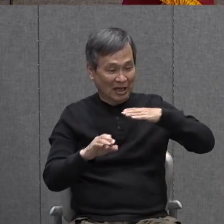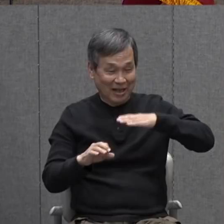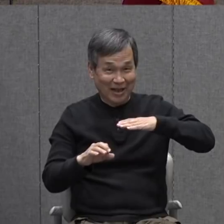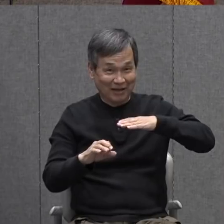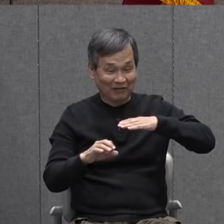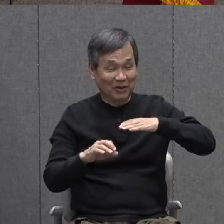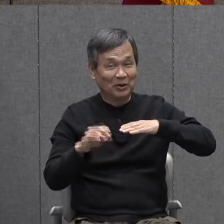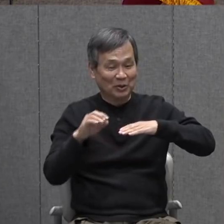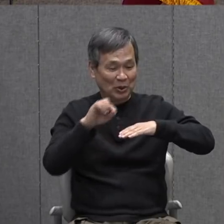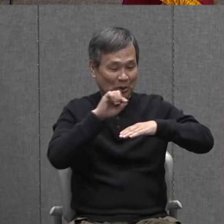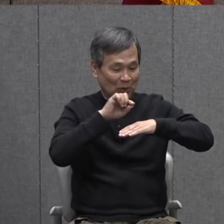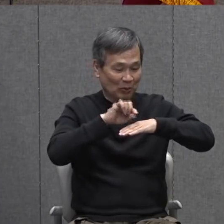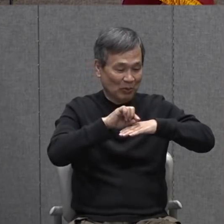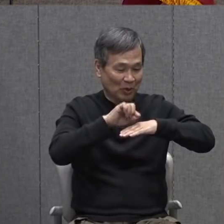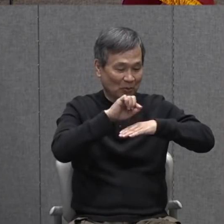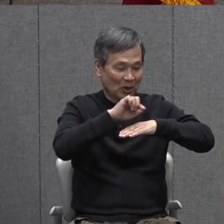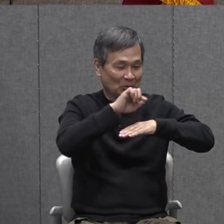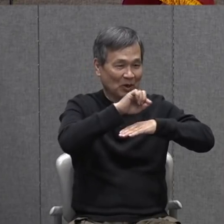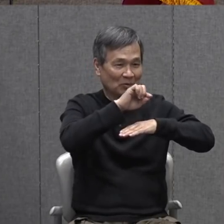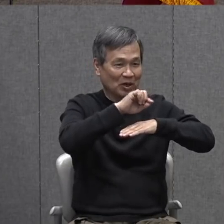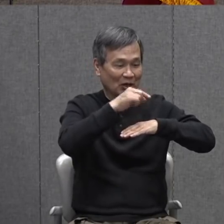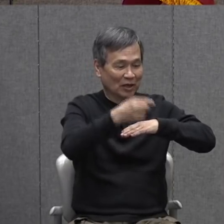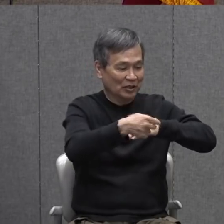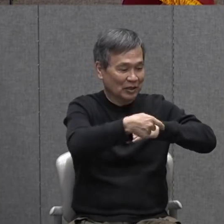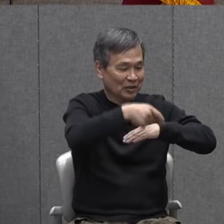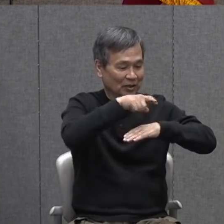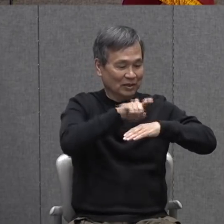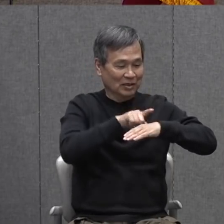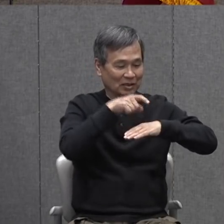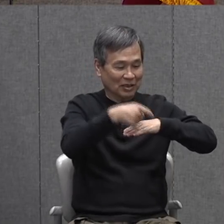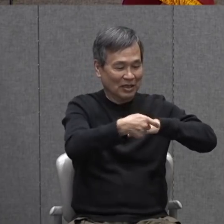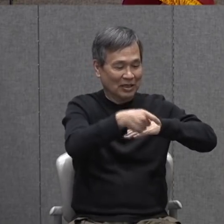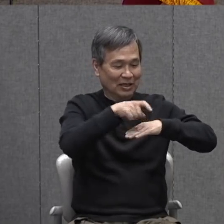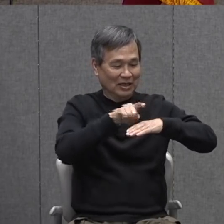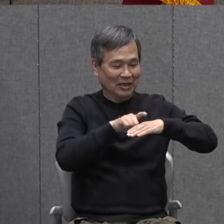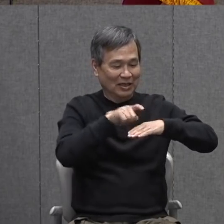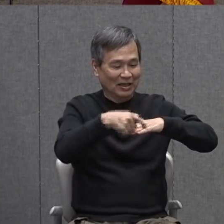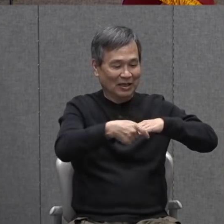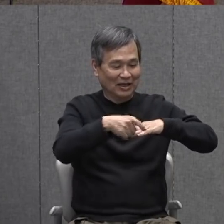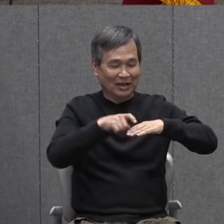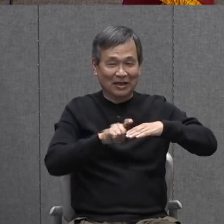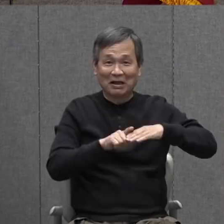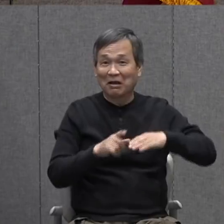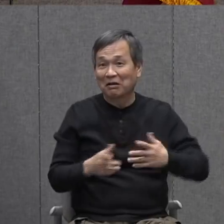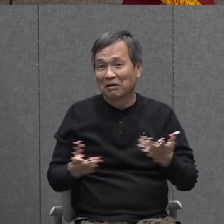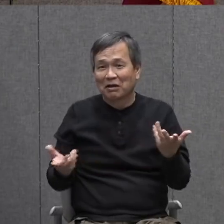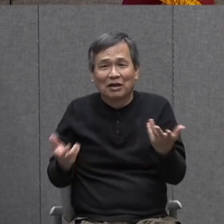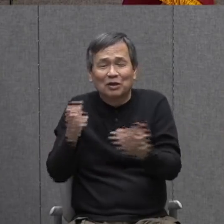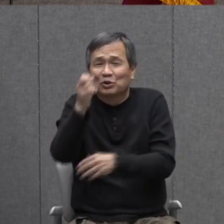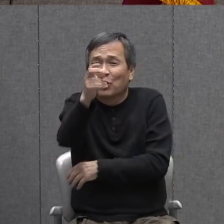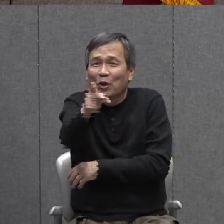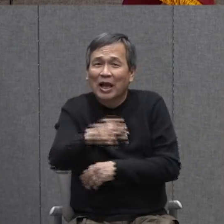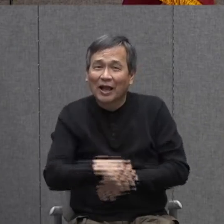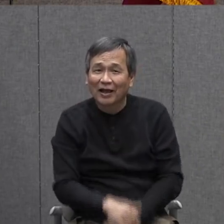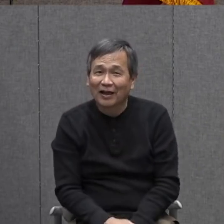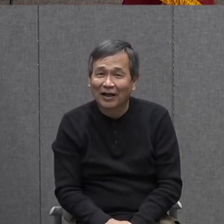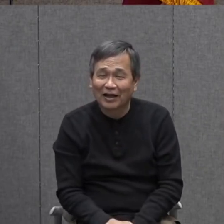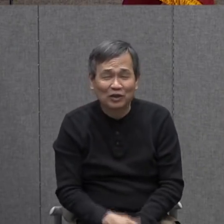And you might find as you go, artists, that it's kind of slow and that's okay. Take your time.